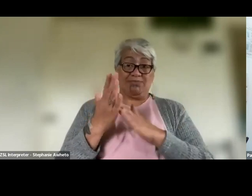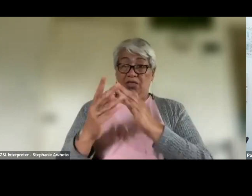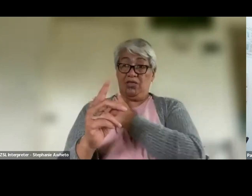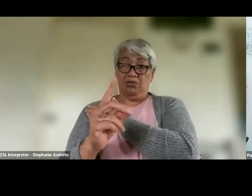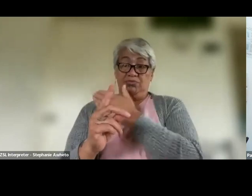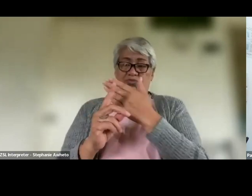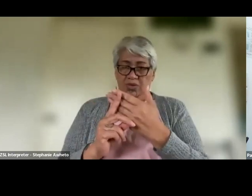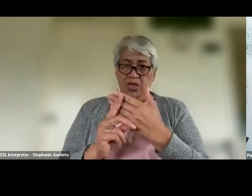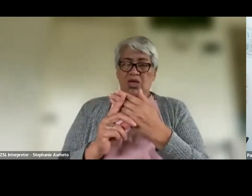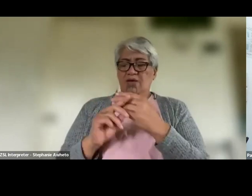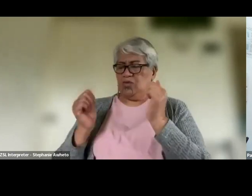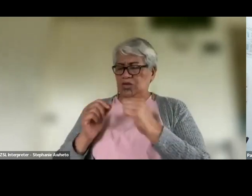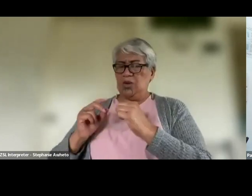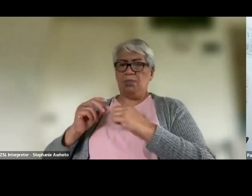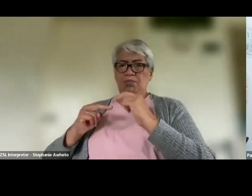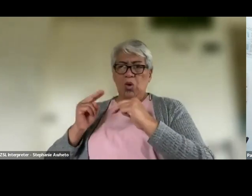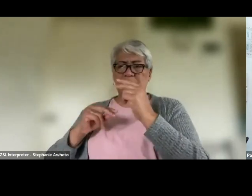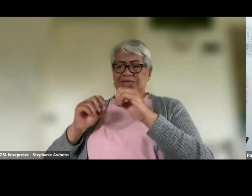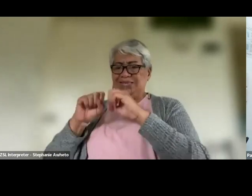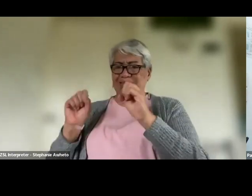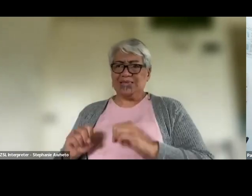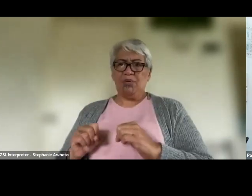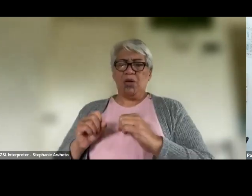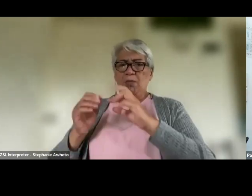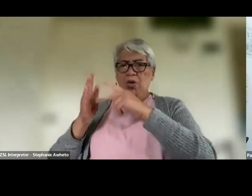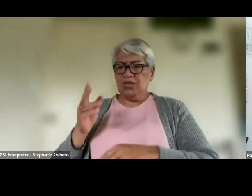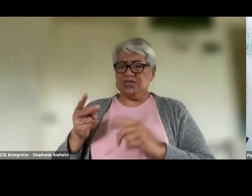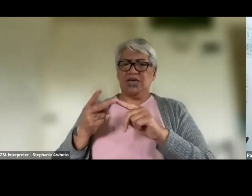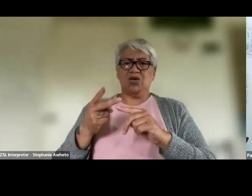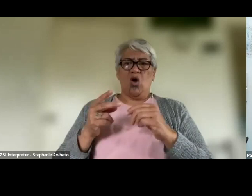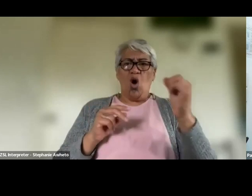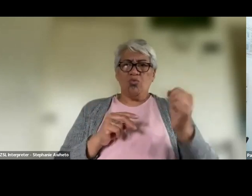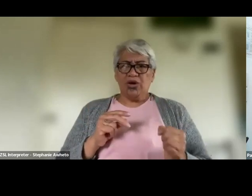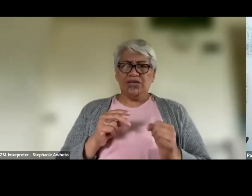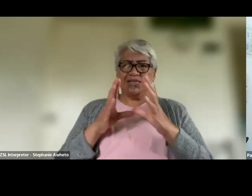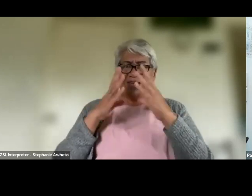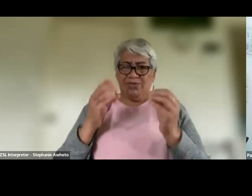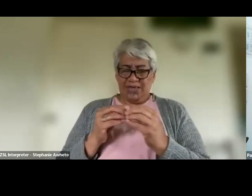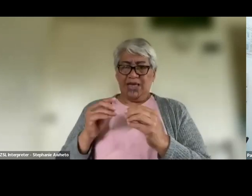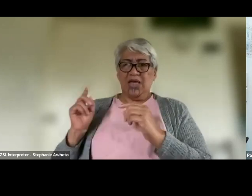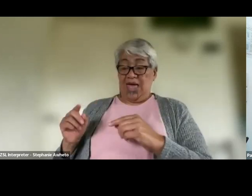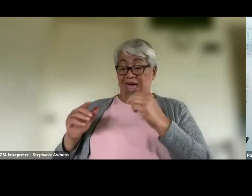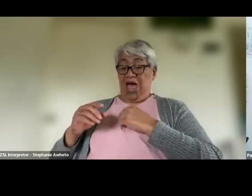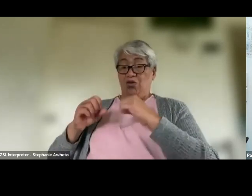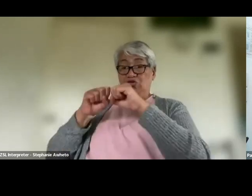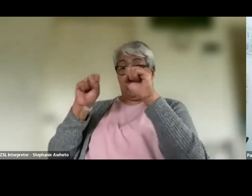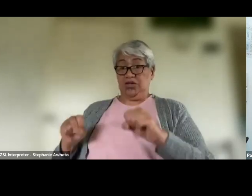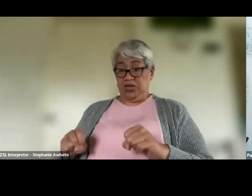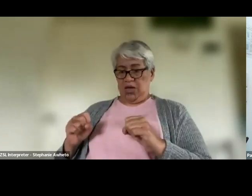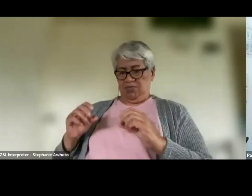our systems, our policies, our ways of operating and starting to fill out our structure and confirm our leadership team.